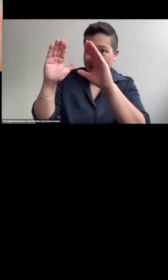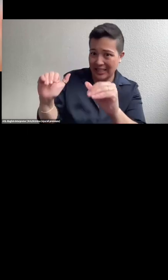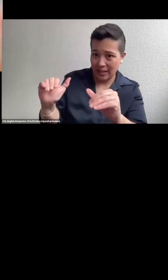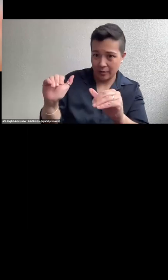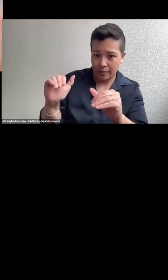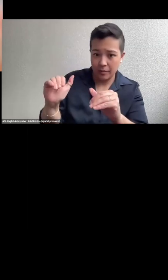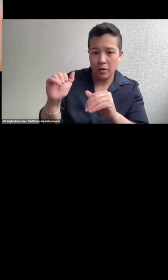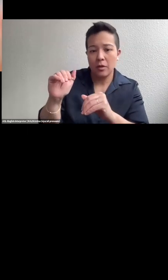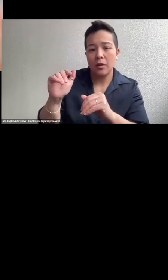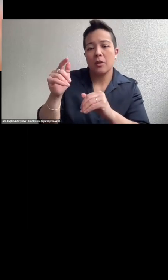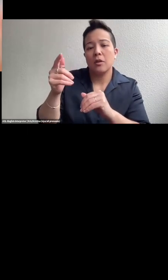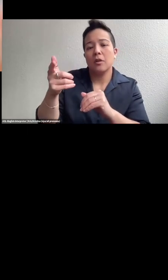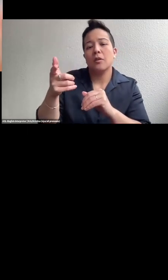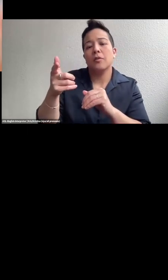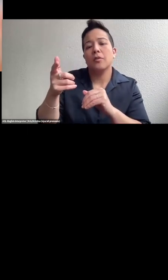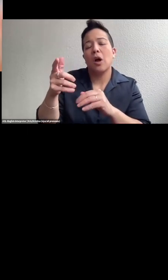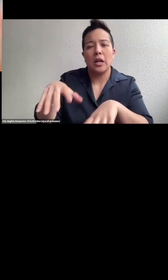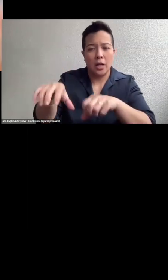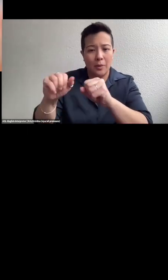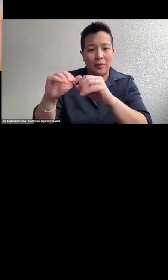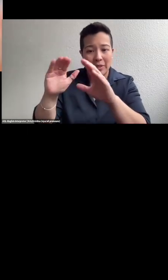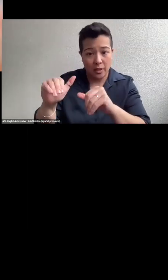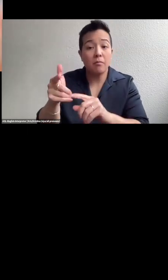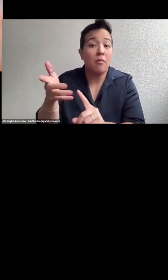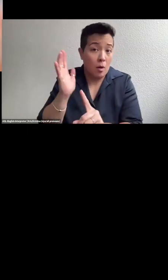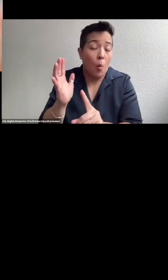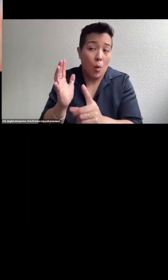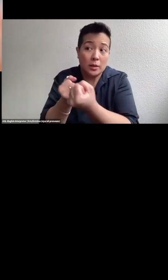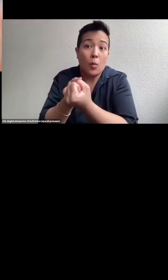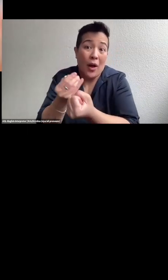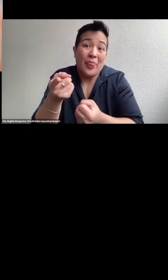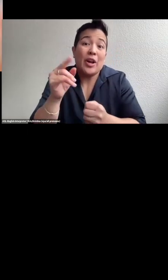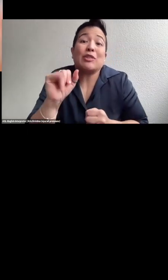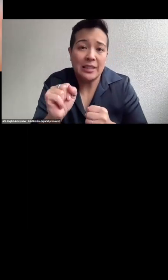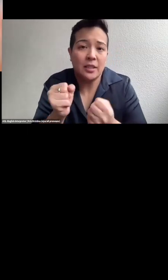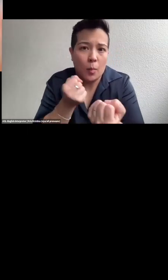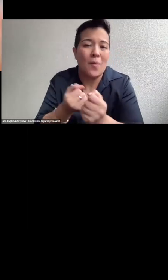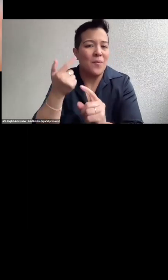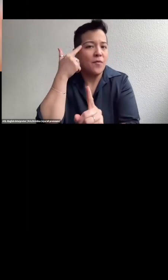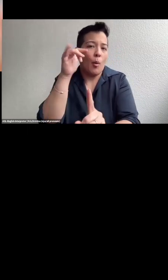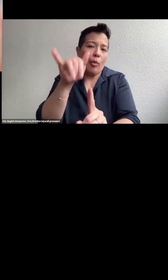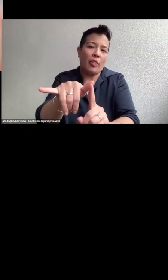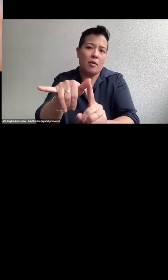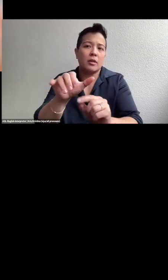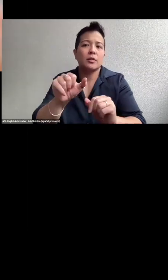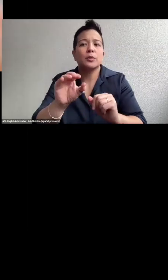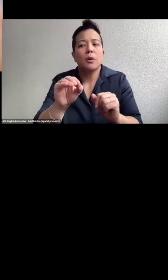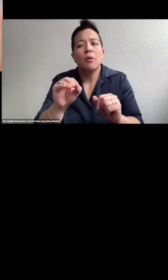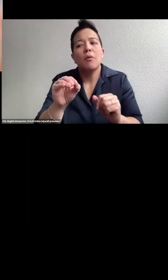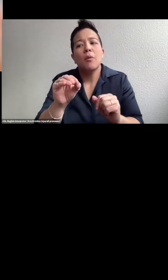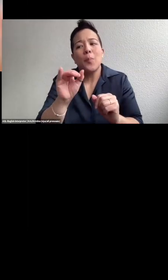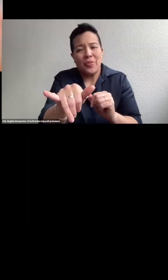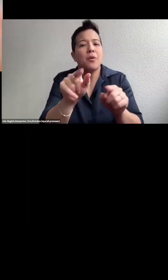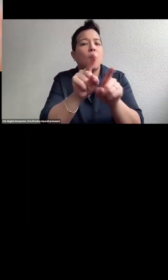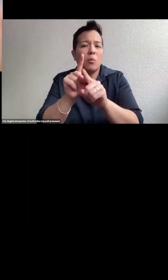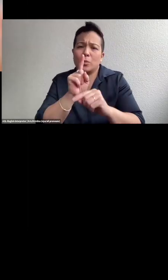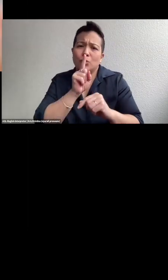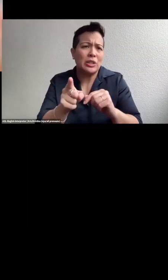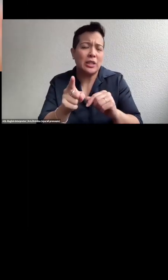system that that there was support and there is support for that, so that also was really important to